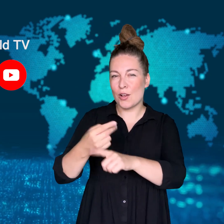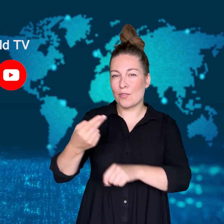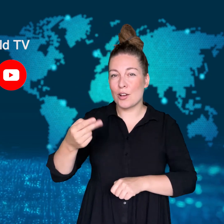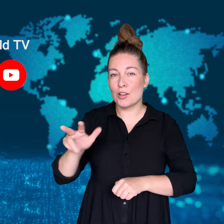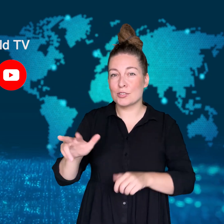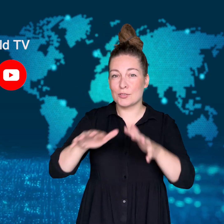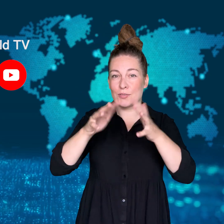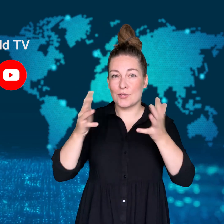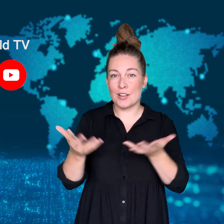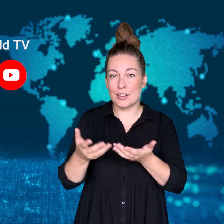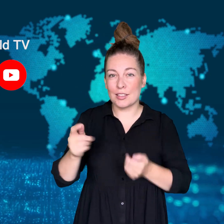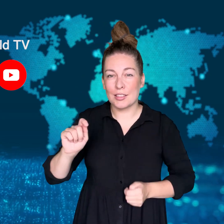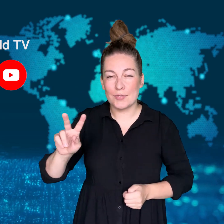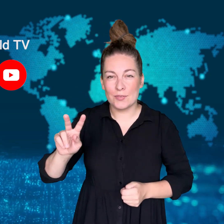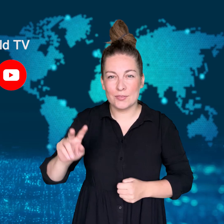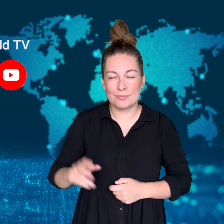to get new video updates!